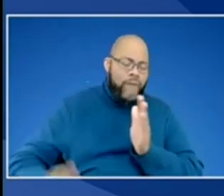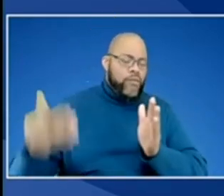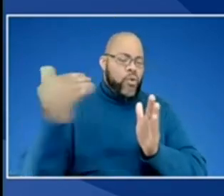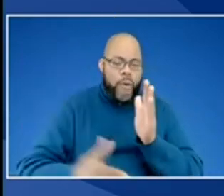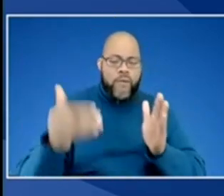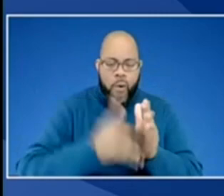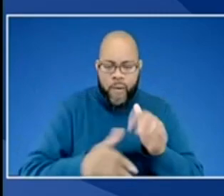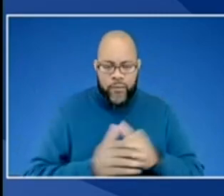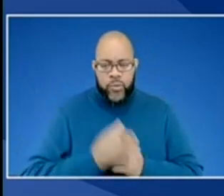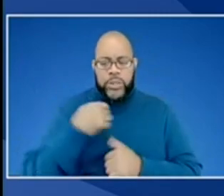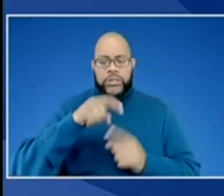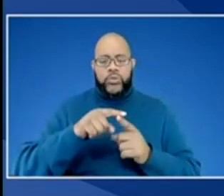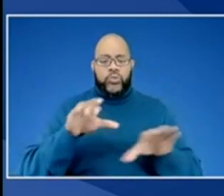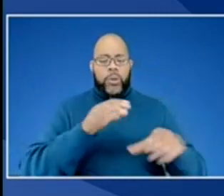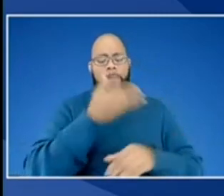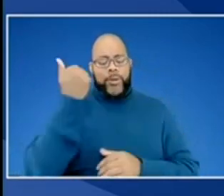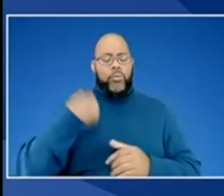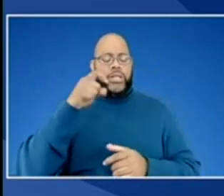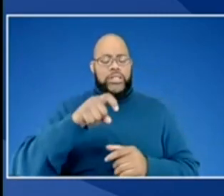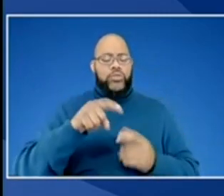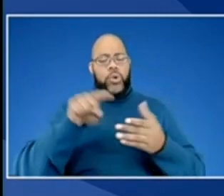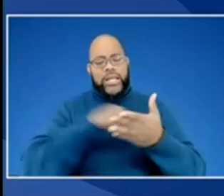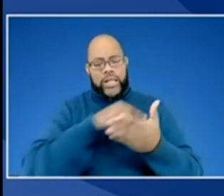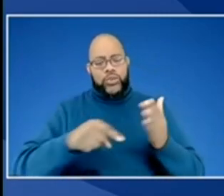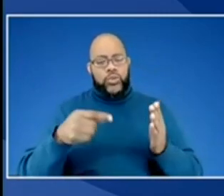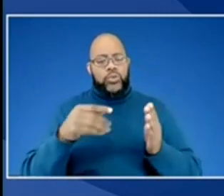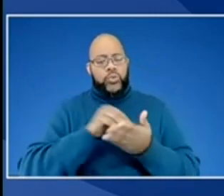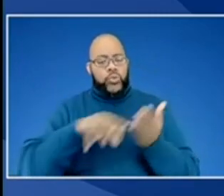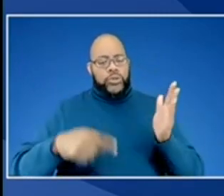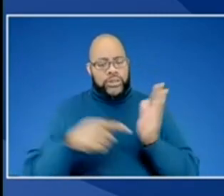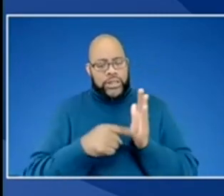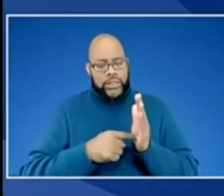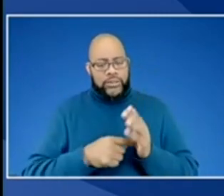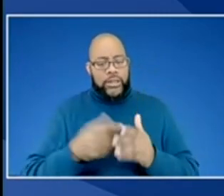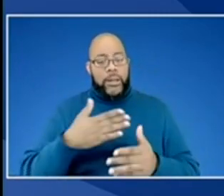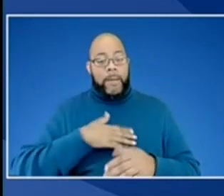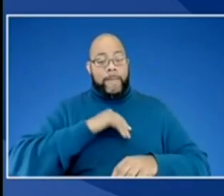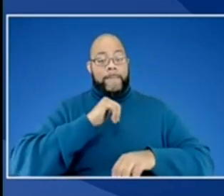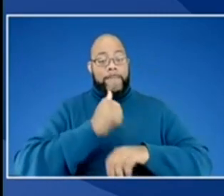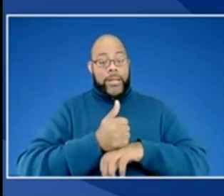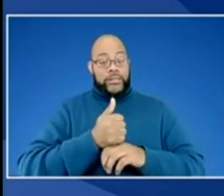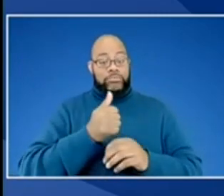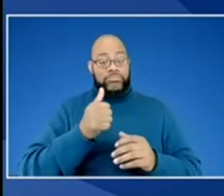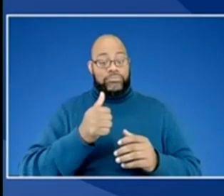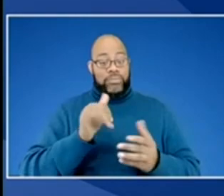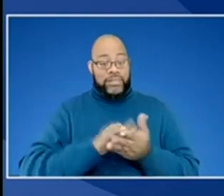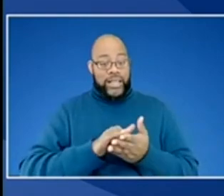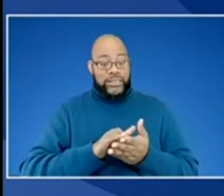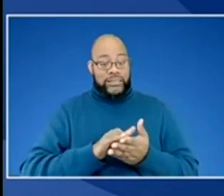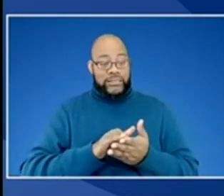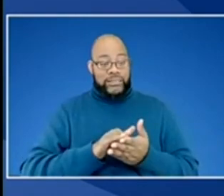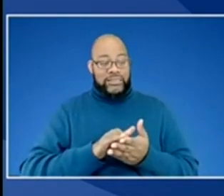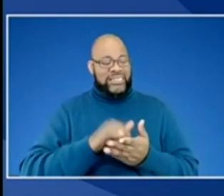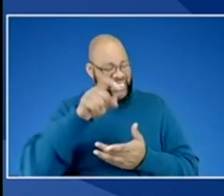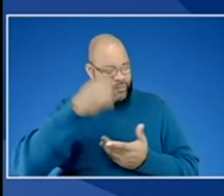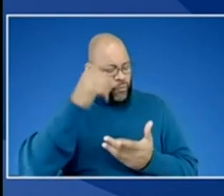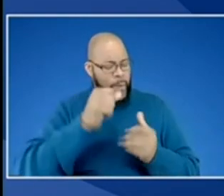We need to do better, and we need to cancel student debt. Broad-based student debt cancellation is necessary for millions of Americans, but